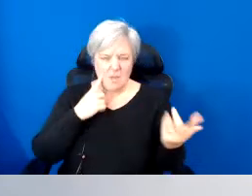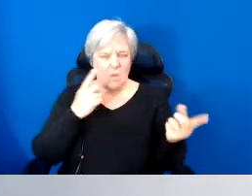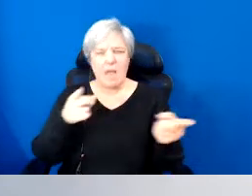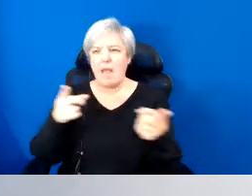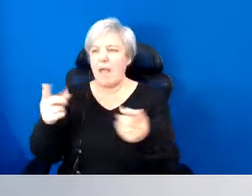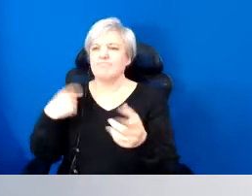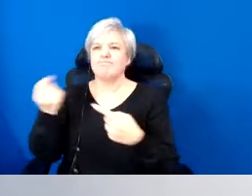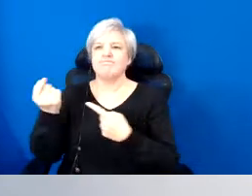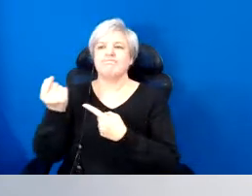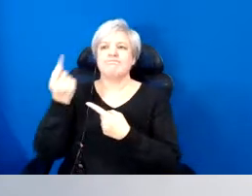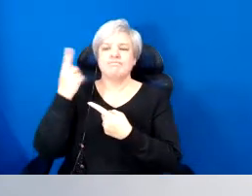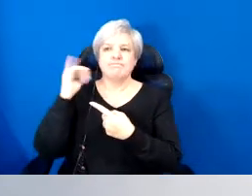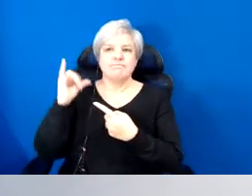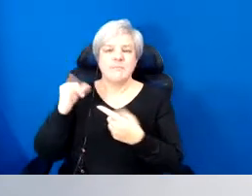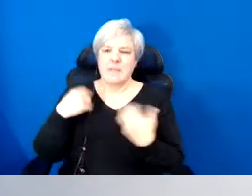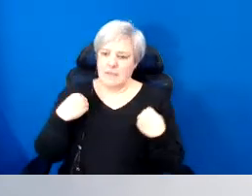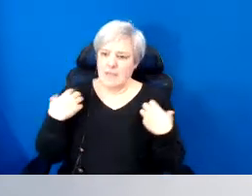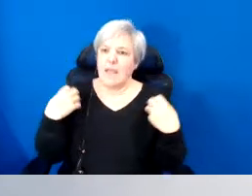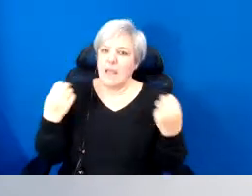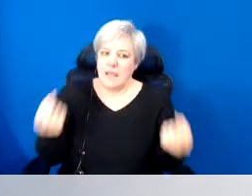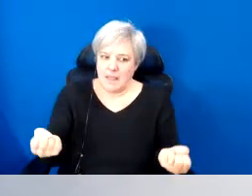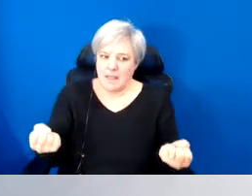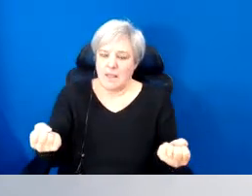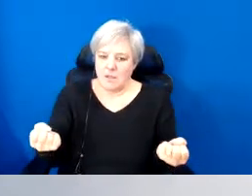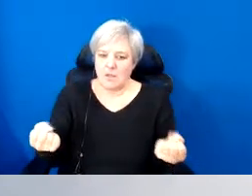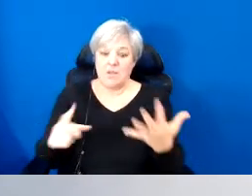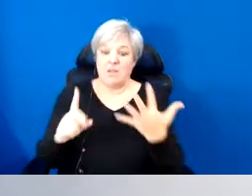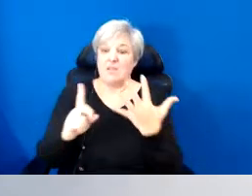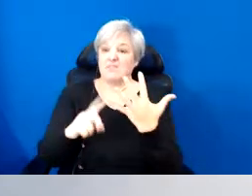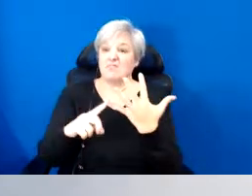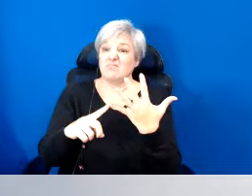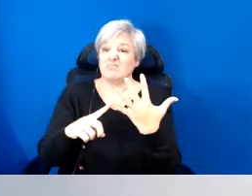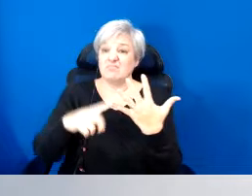There's healing power in allowing our tears to flow for the loss.